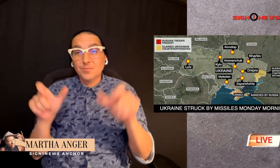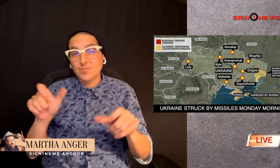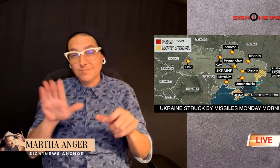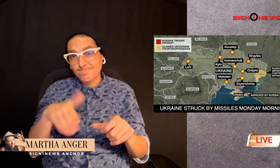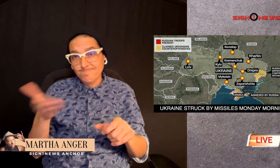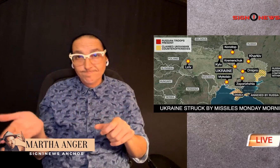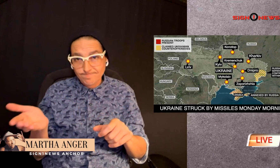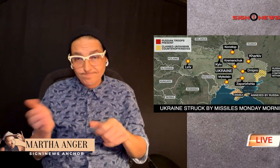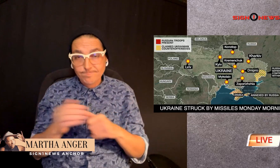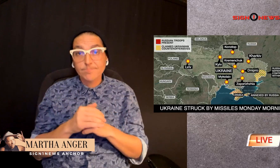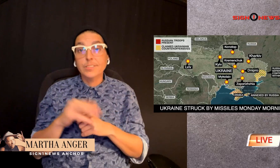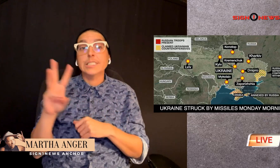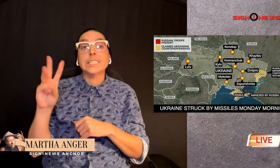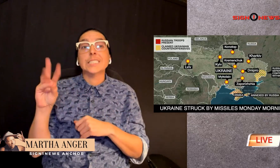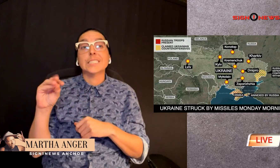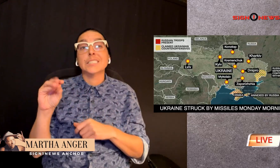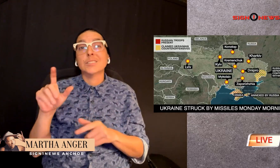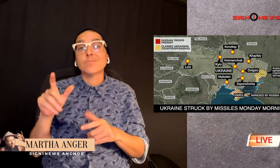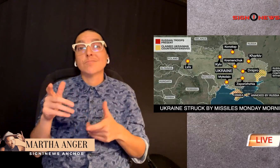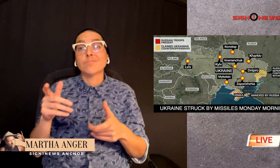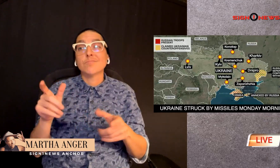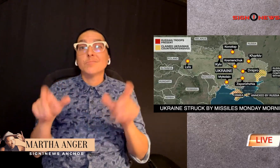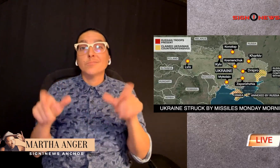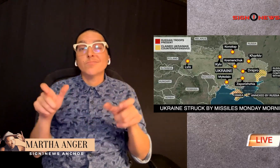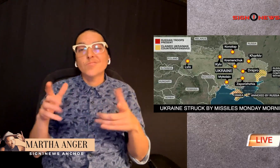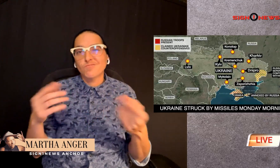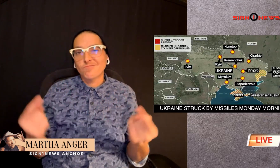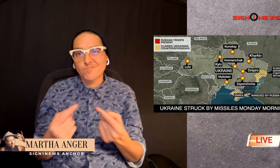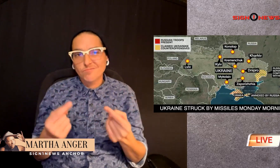at least 10 people have died and 60 more were injured.